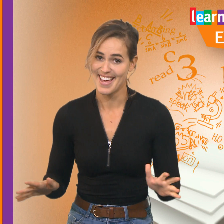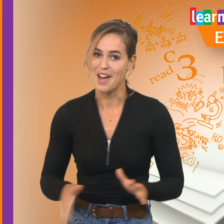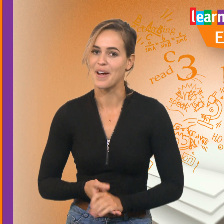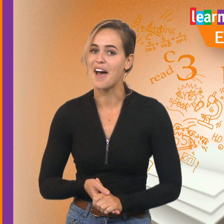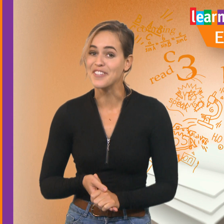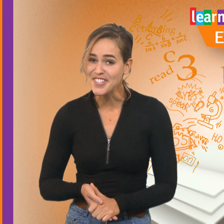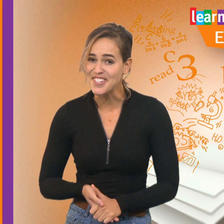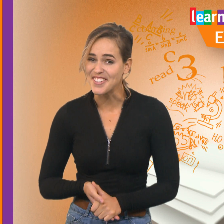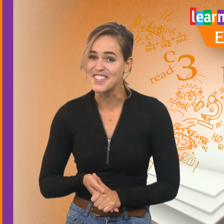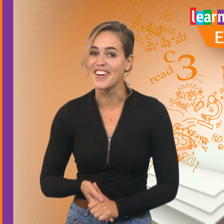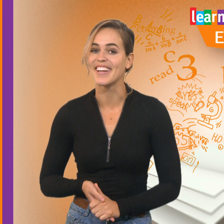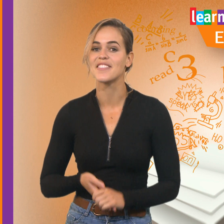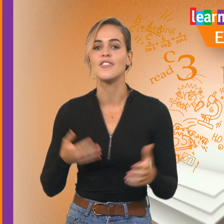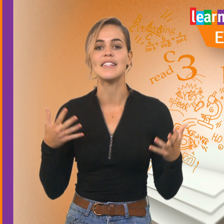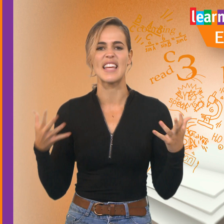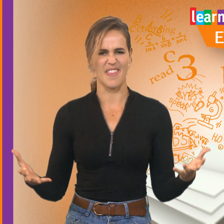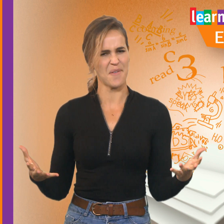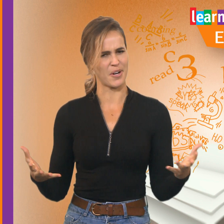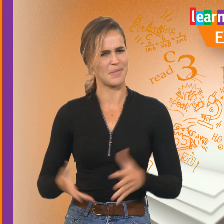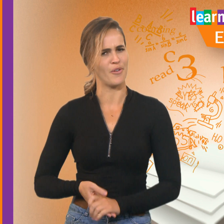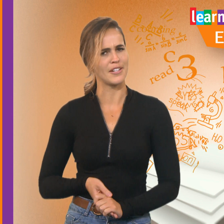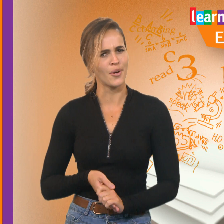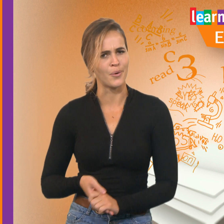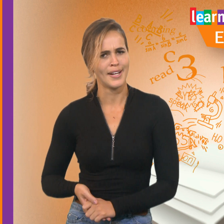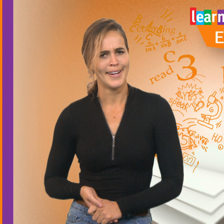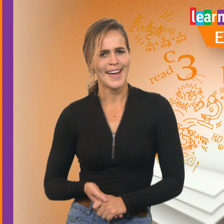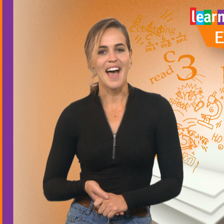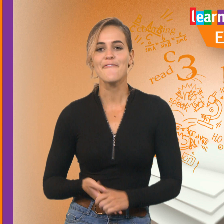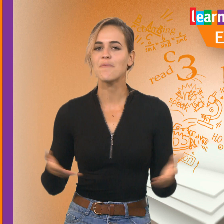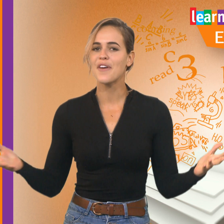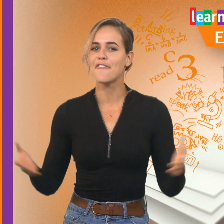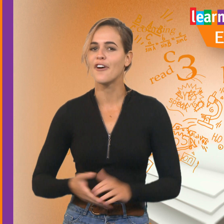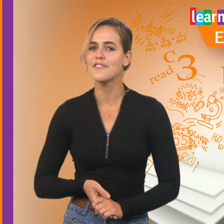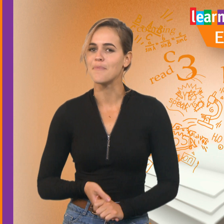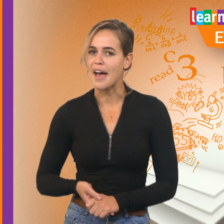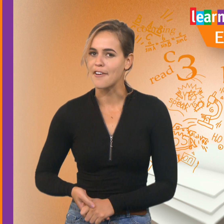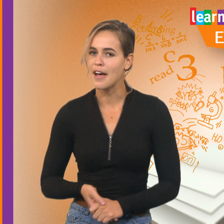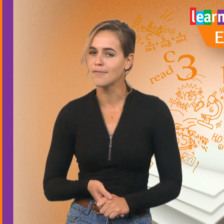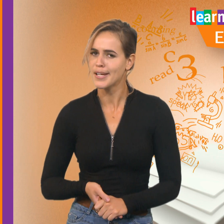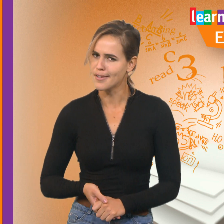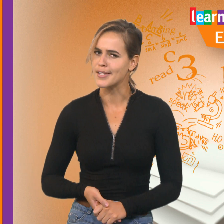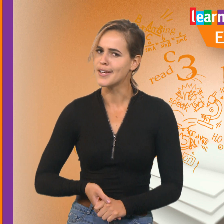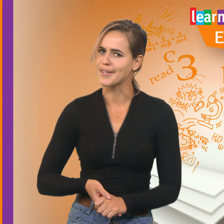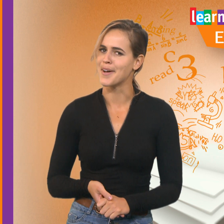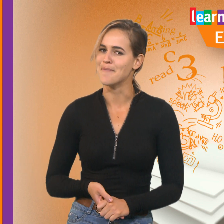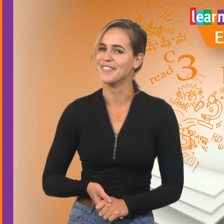and we have new students joining us who need to get their bodies moving too. Have fun with our friend from the AFL, and I’ll see you next time.